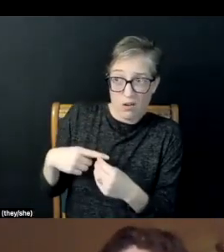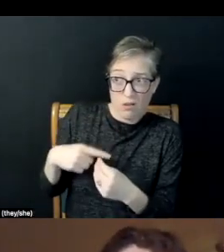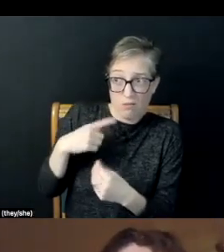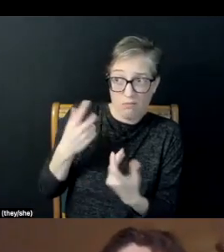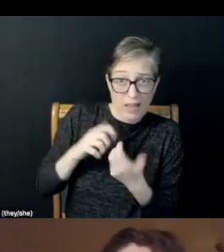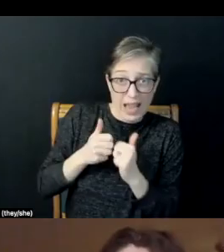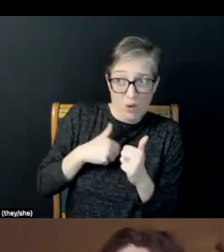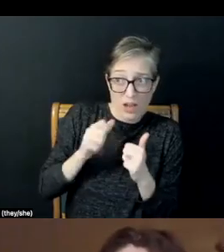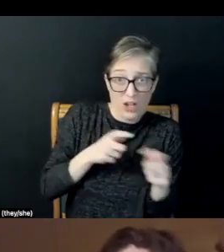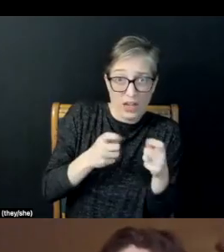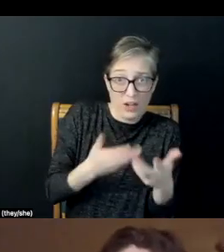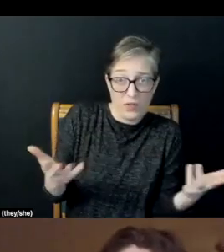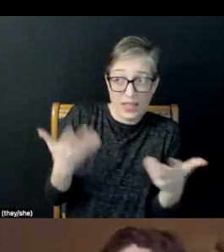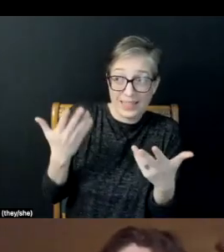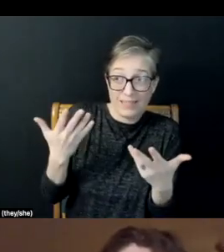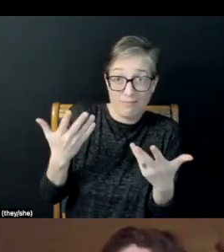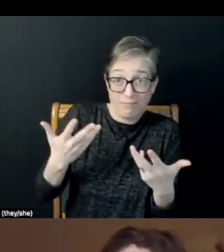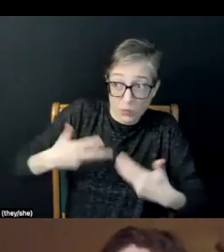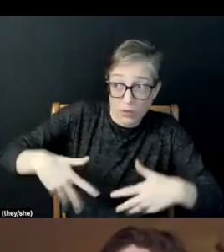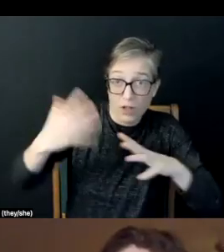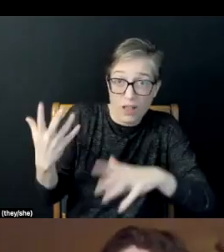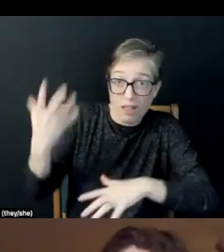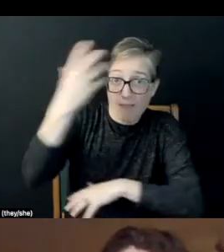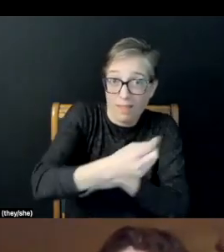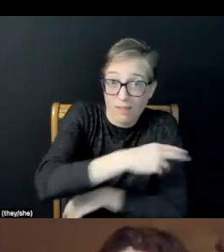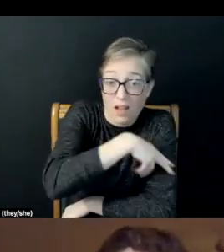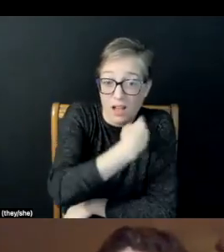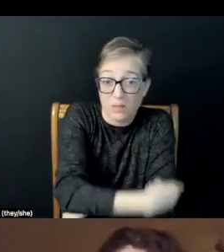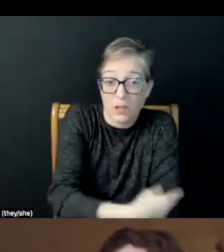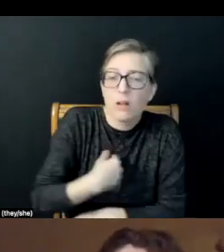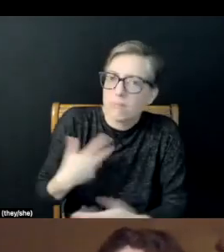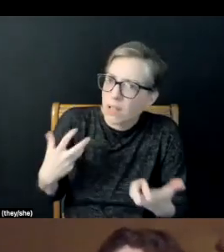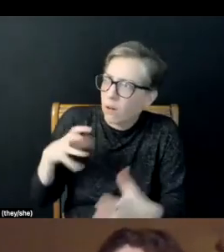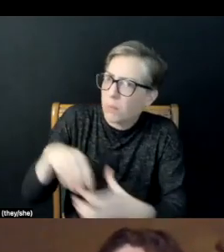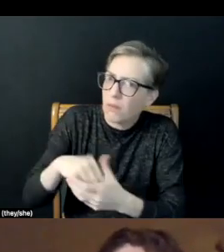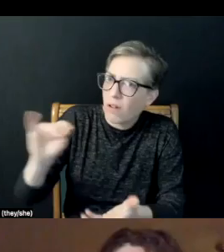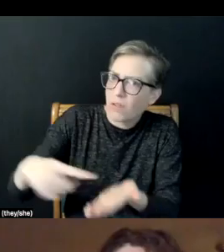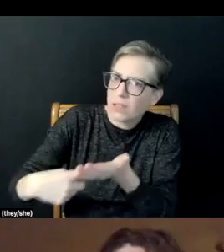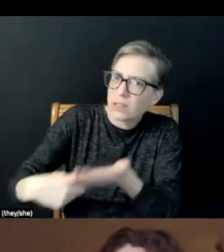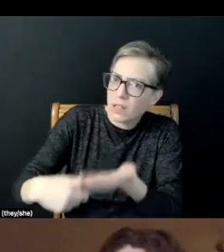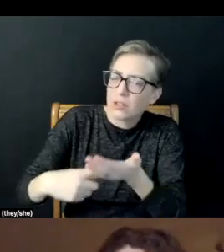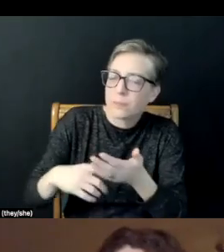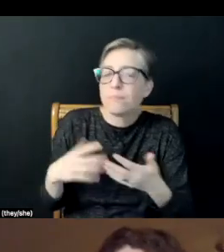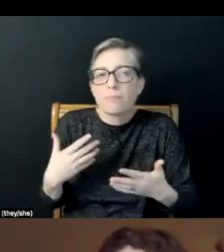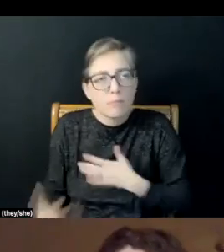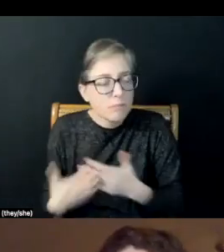Before we were discharged, I had reached out to my pediatrician. I knew she was well-known at the hospital where NICU was